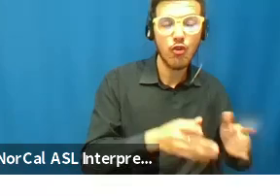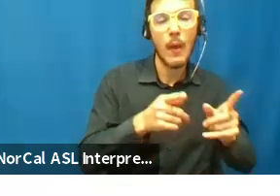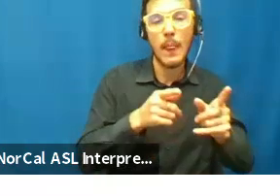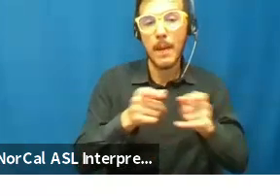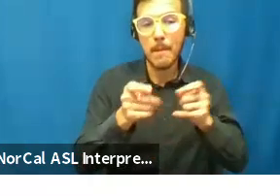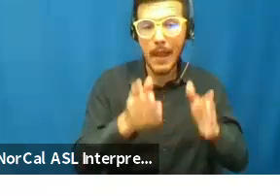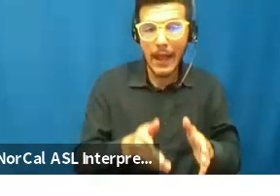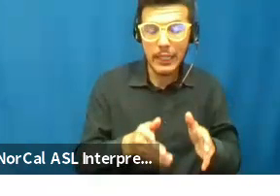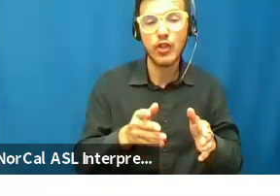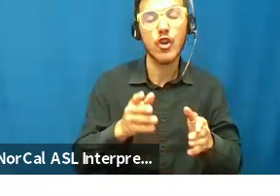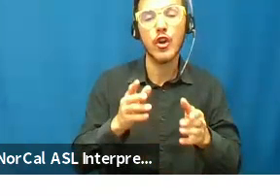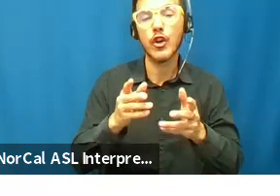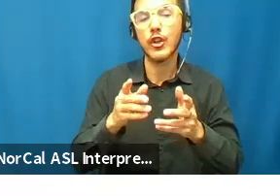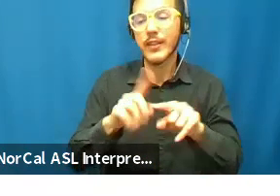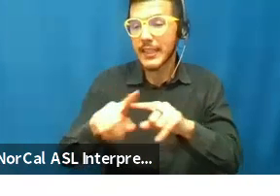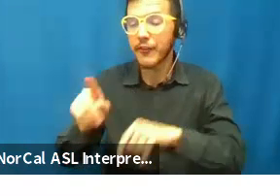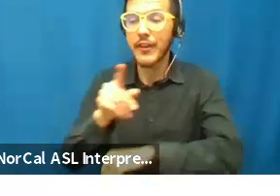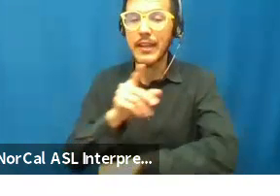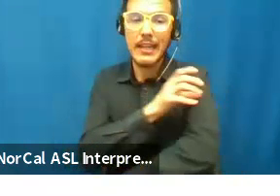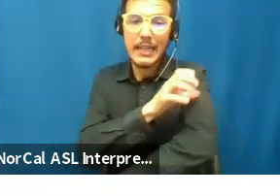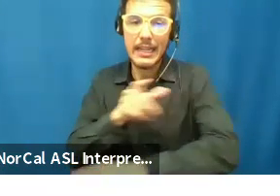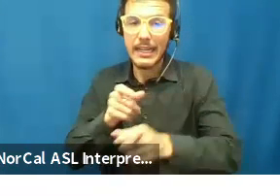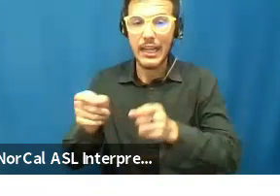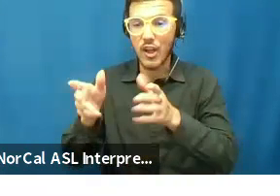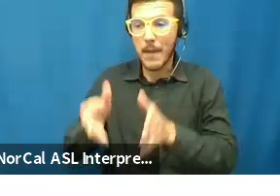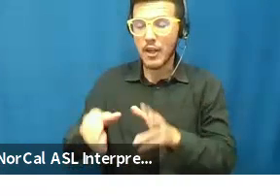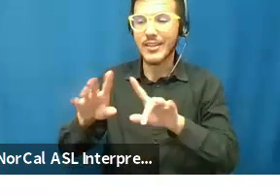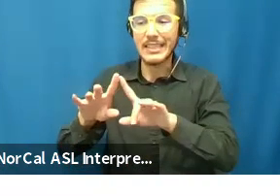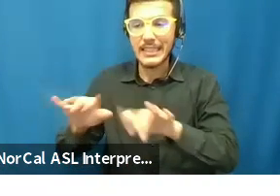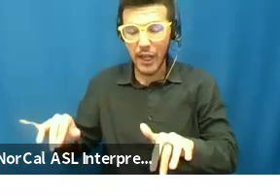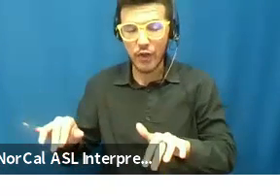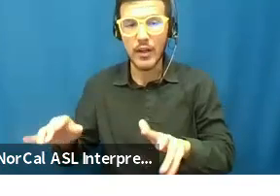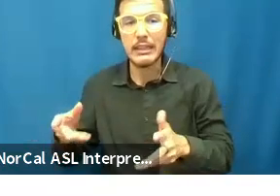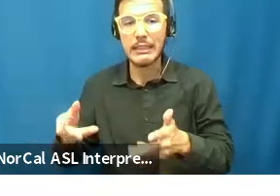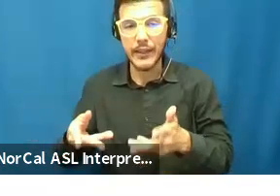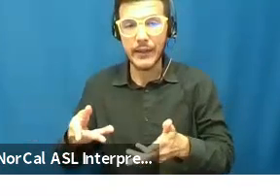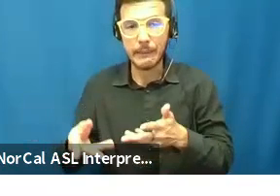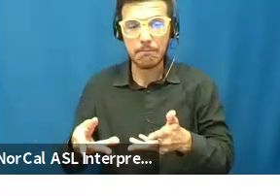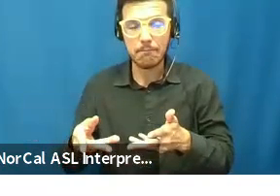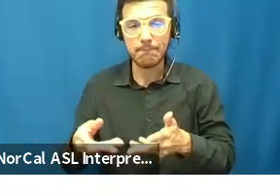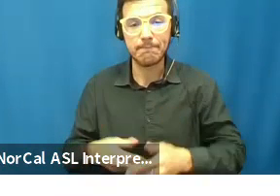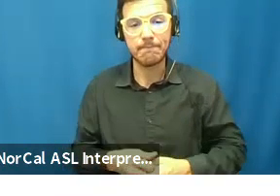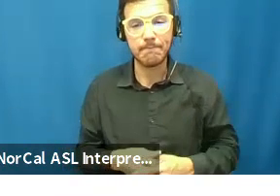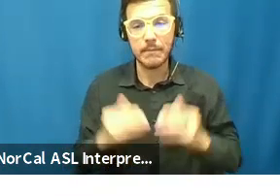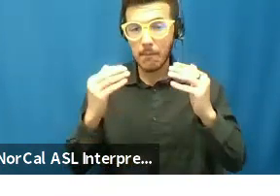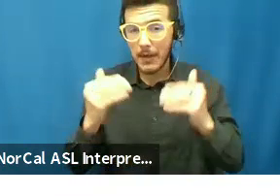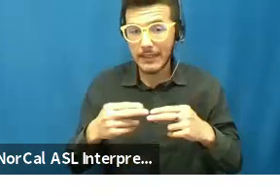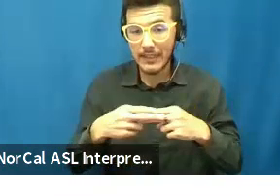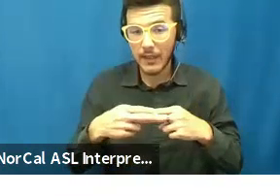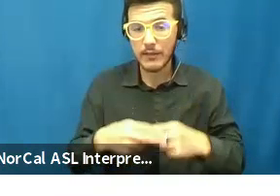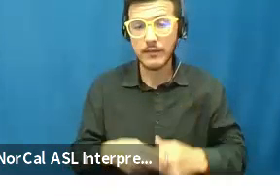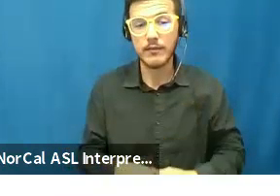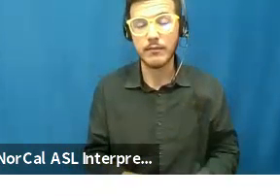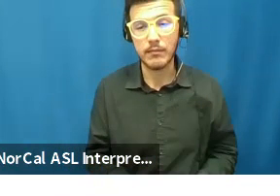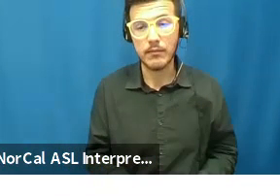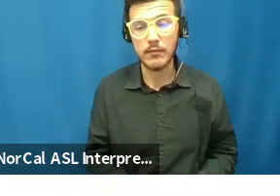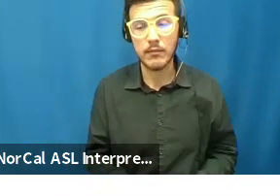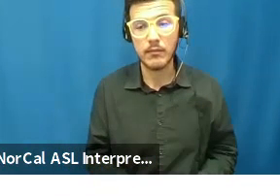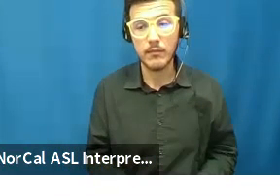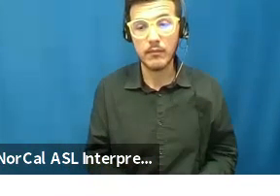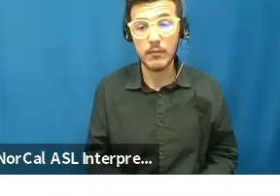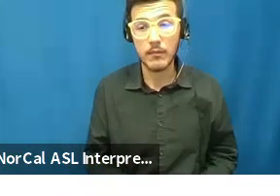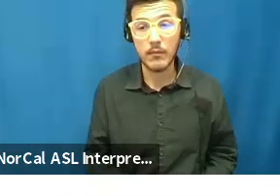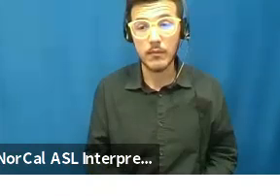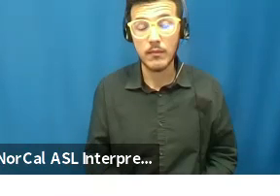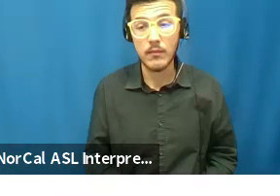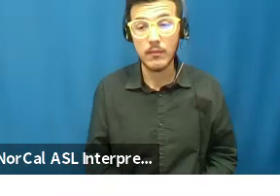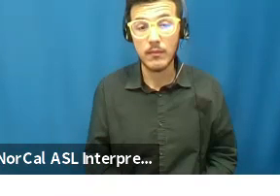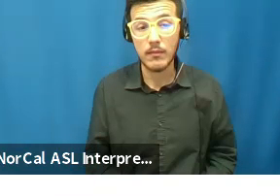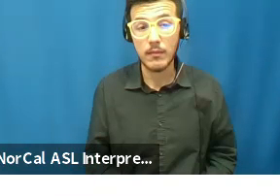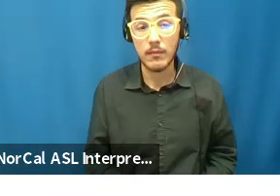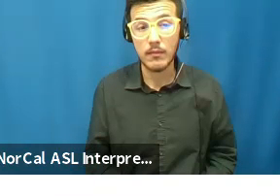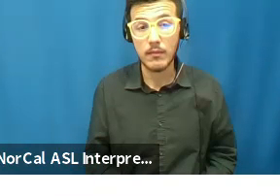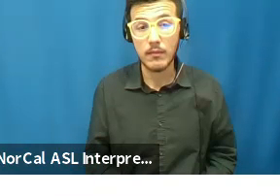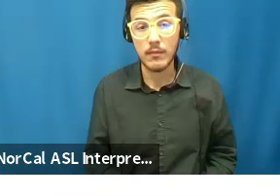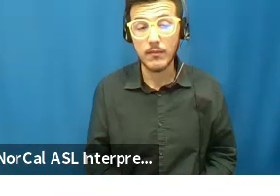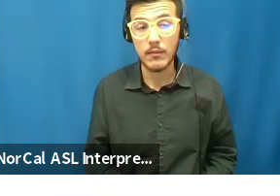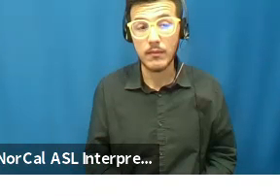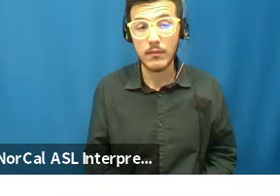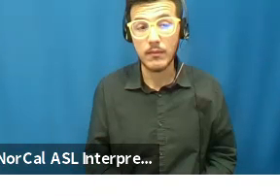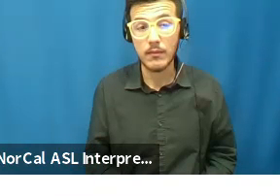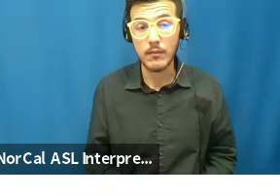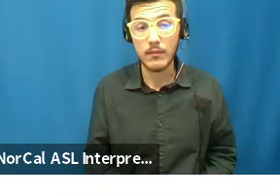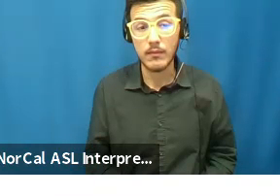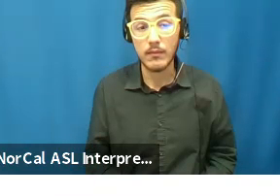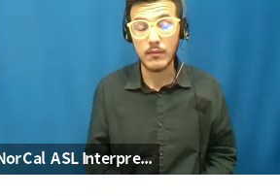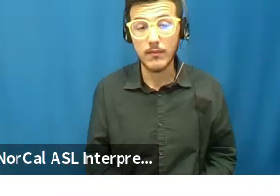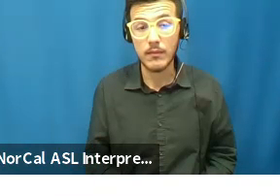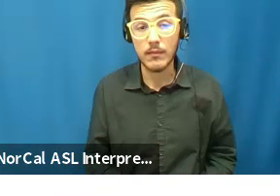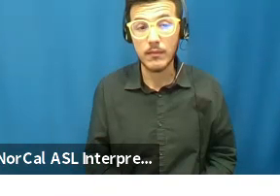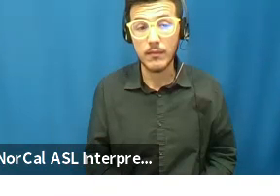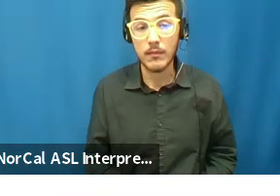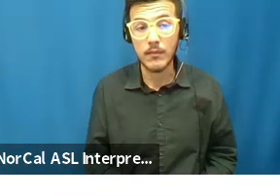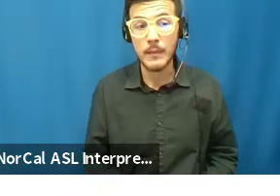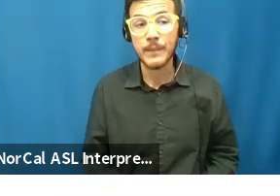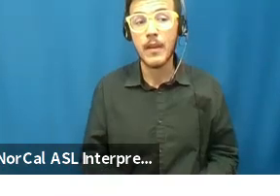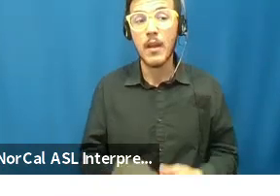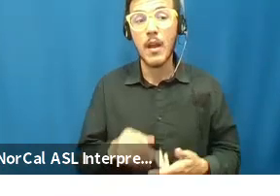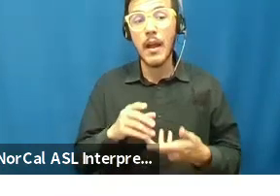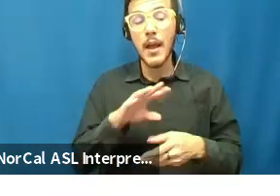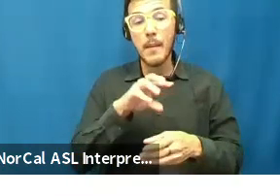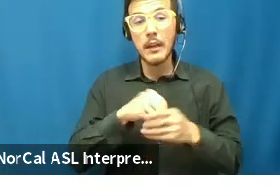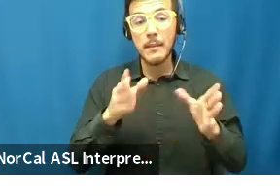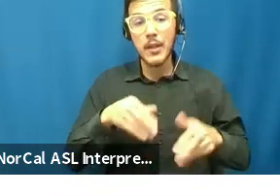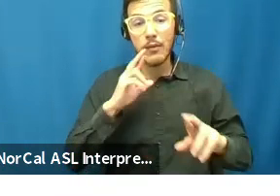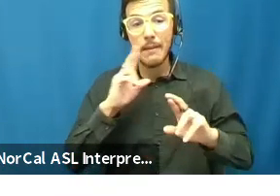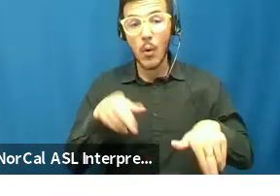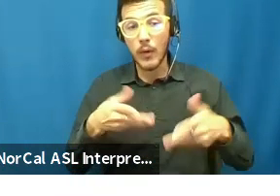to the different clinic managers, etc. Next slide. Participants reported that having leadership